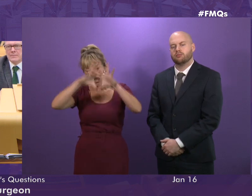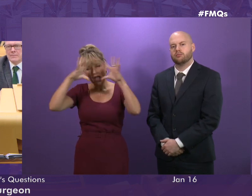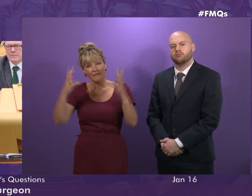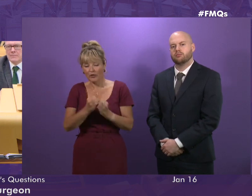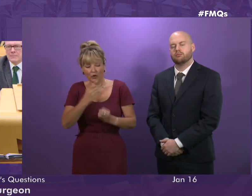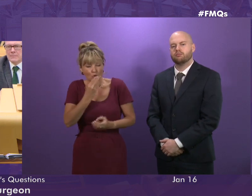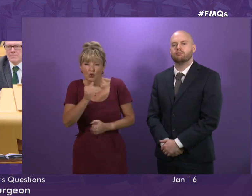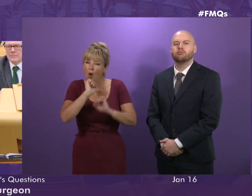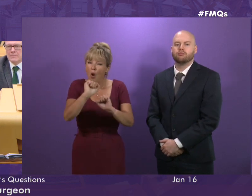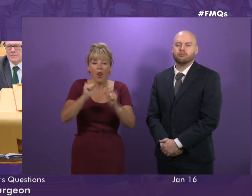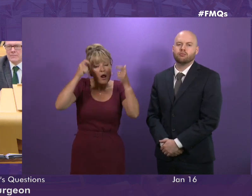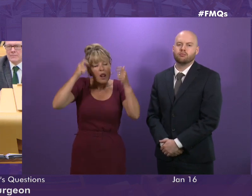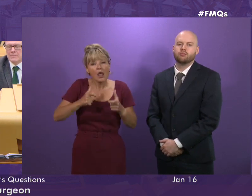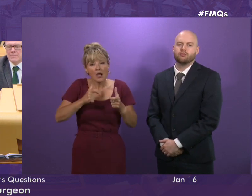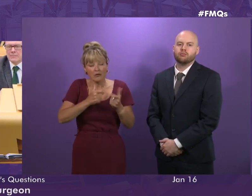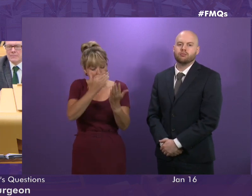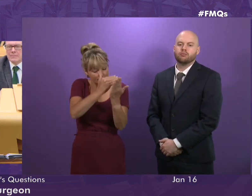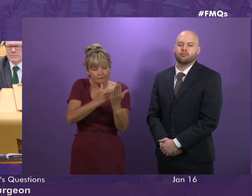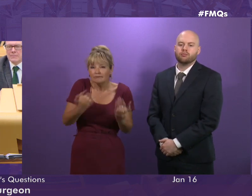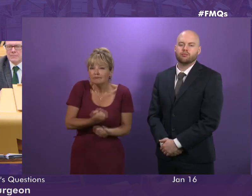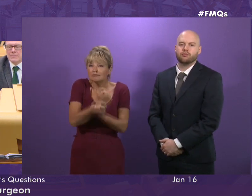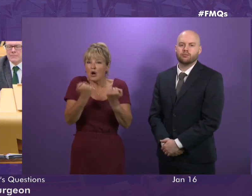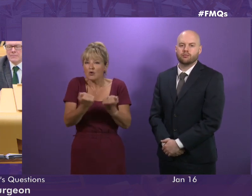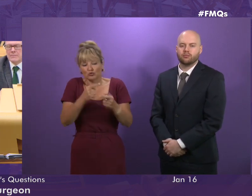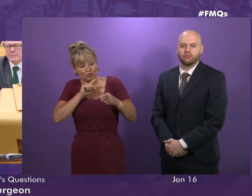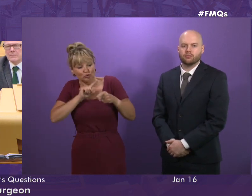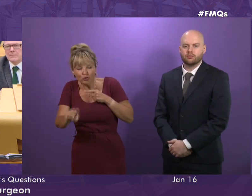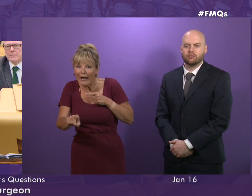for example, by providing support and advice to European nationals who have been treated